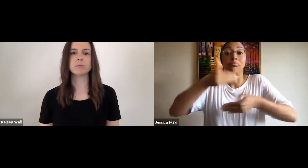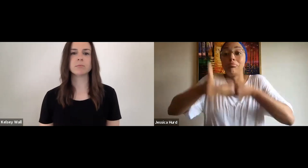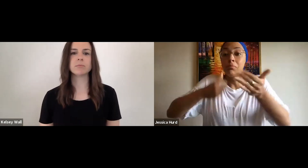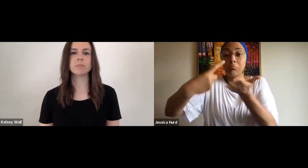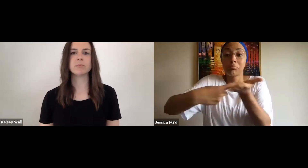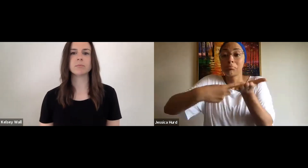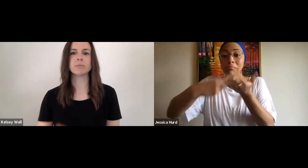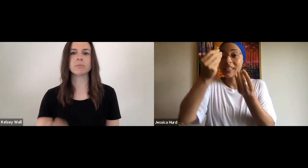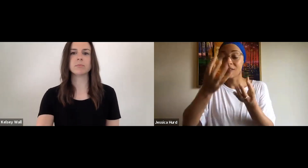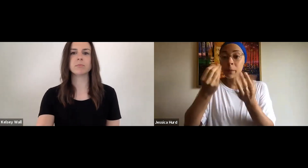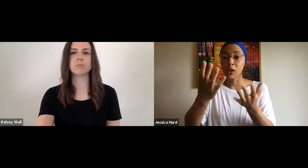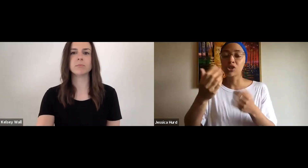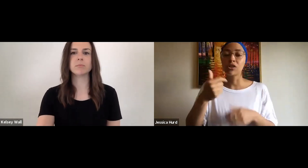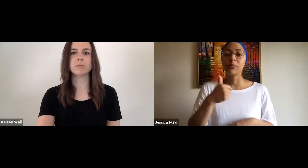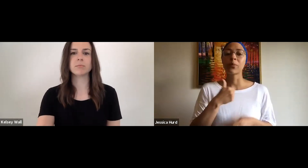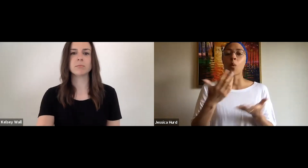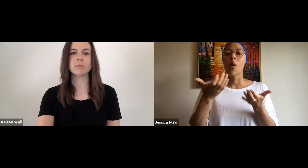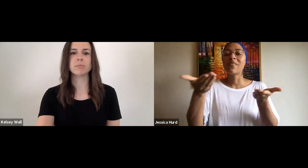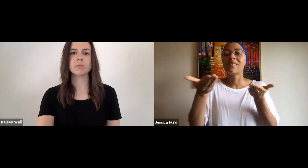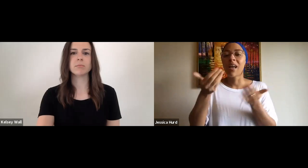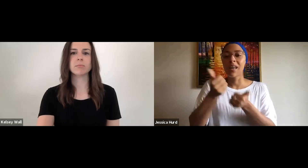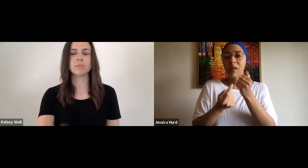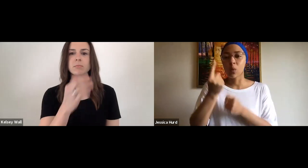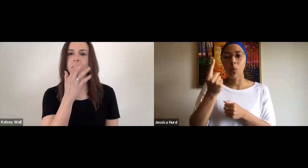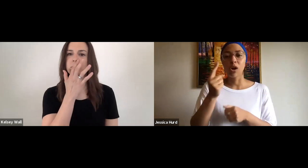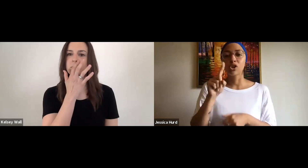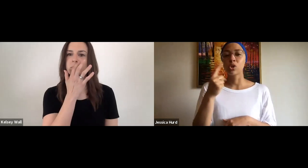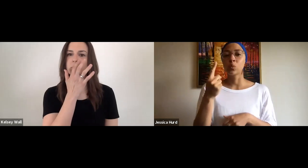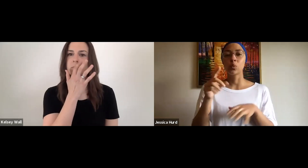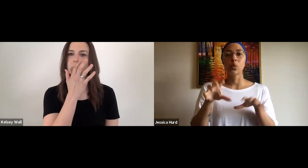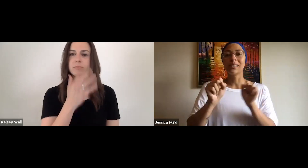Before we get going and overwhelm you with so much information and strategies,